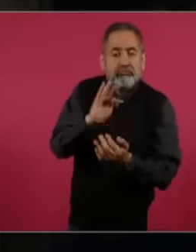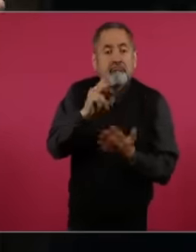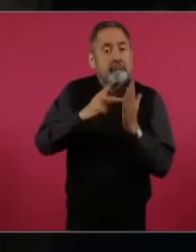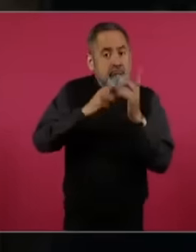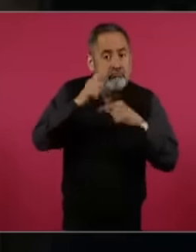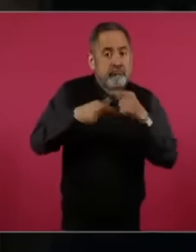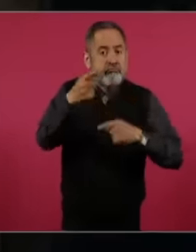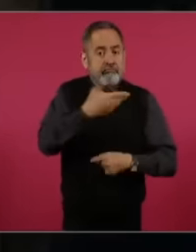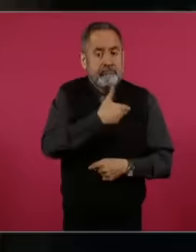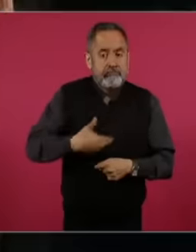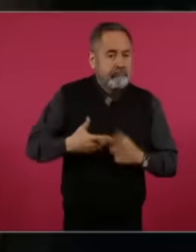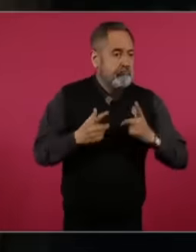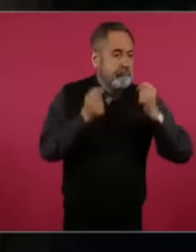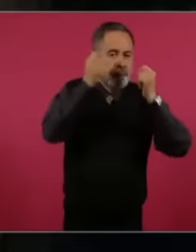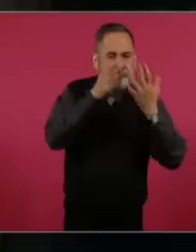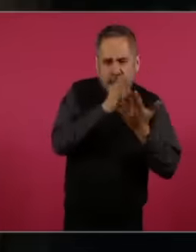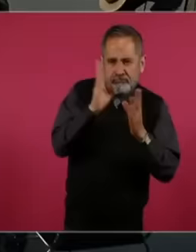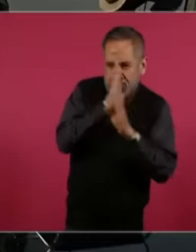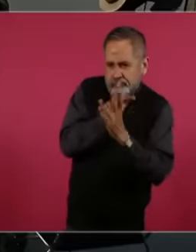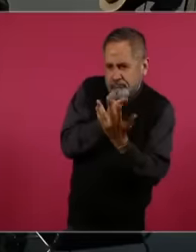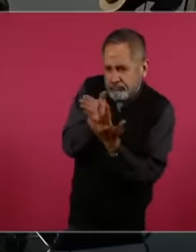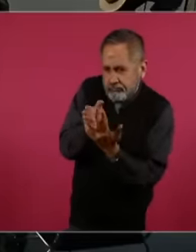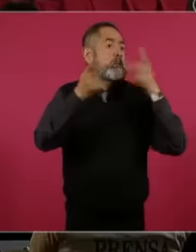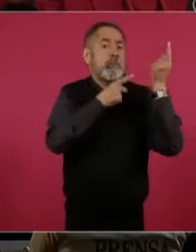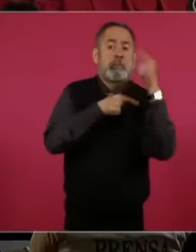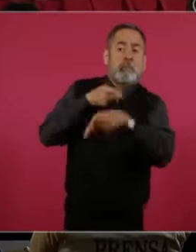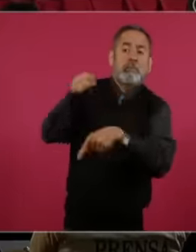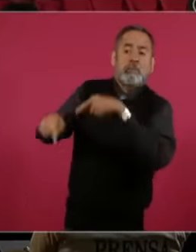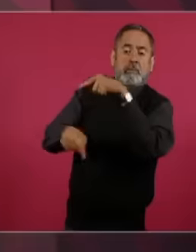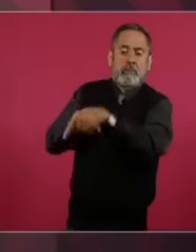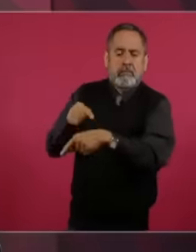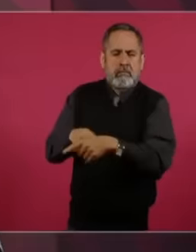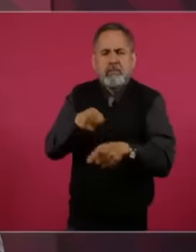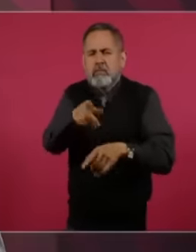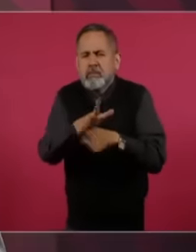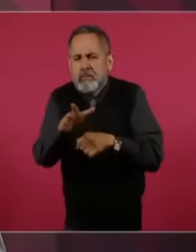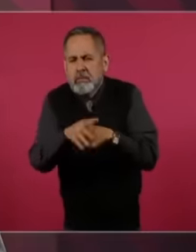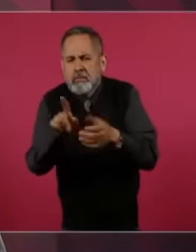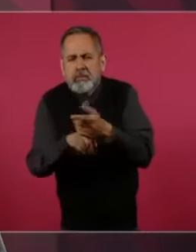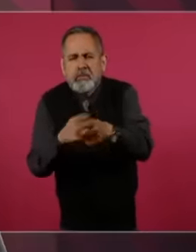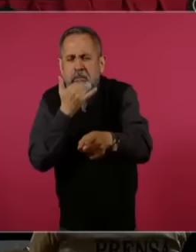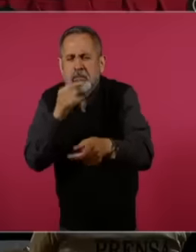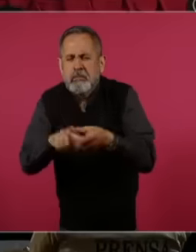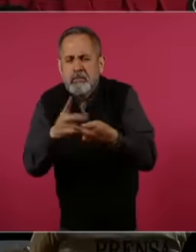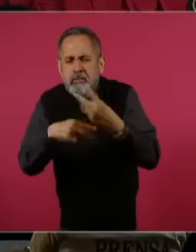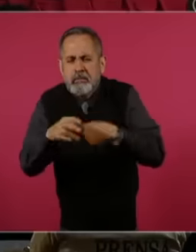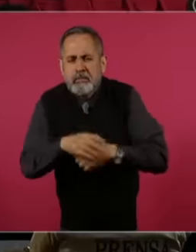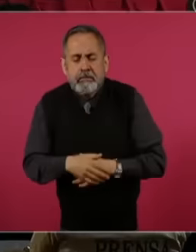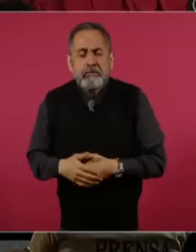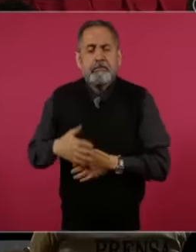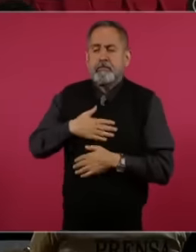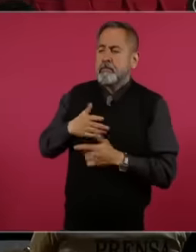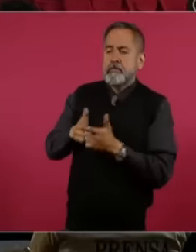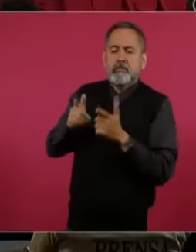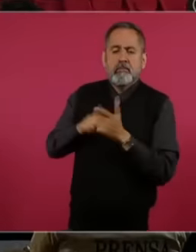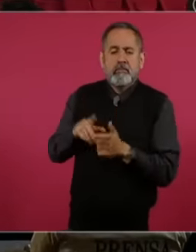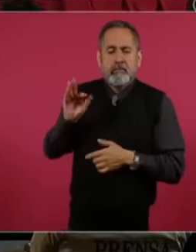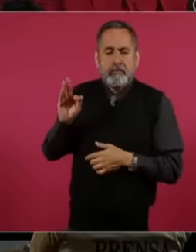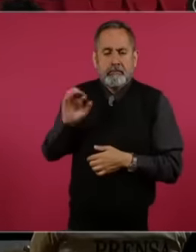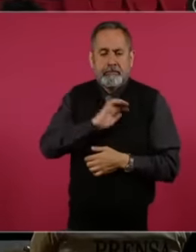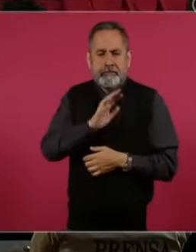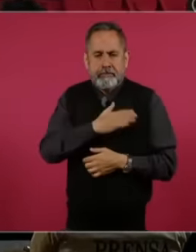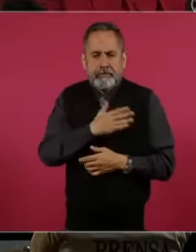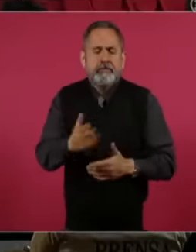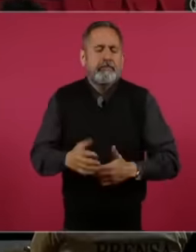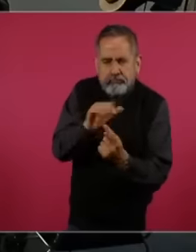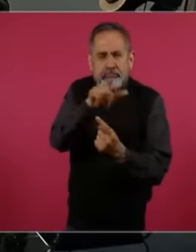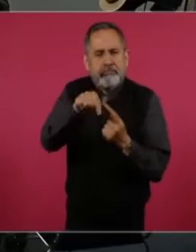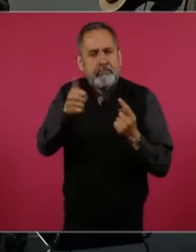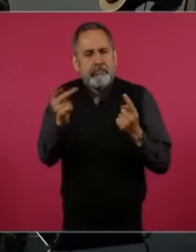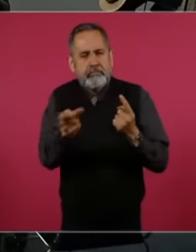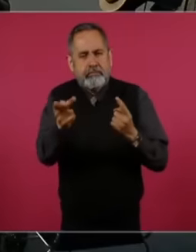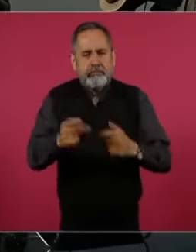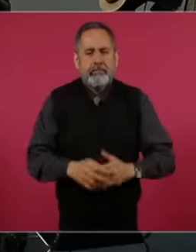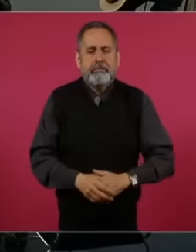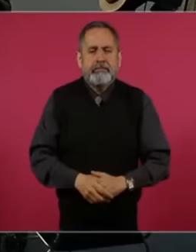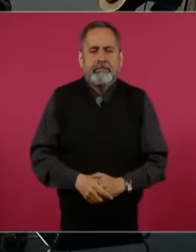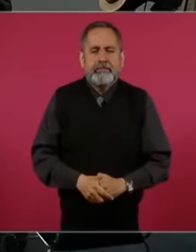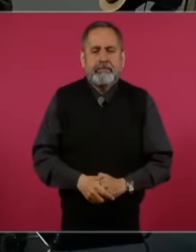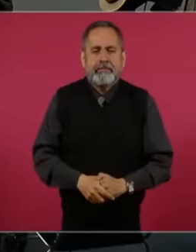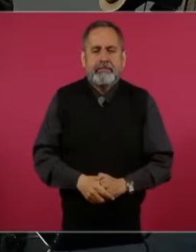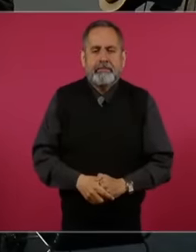gave and then I have one more question, sorry from the agency F of Spain Yes well Eh we already